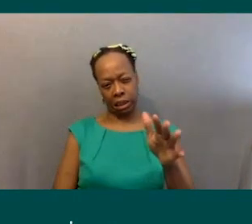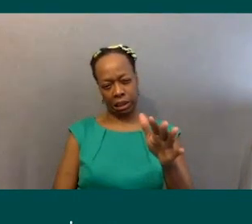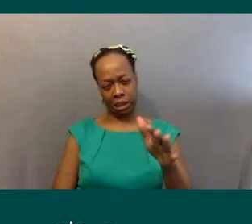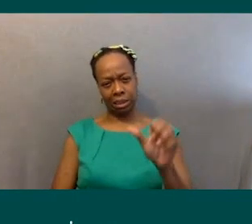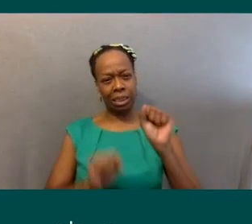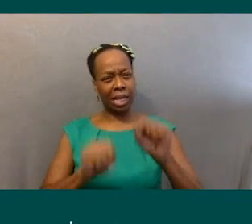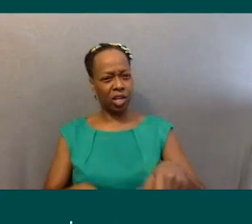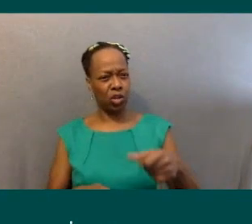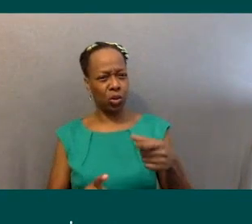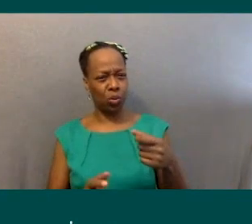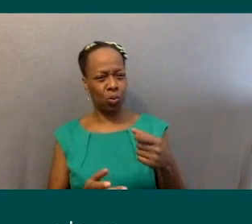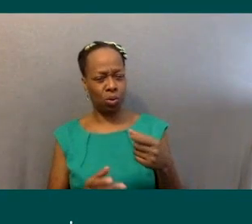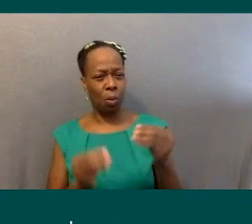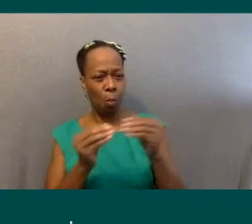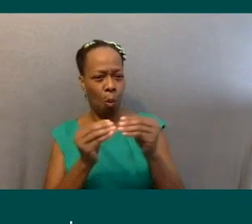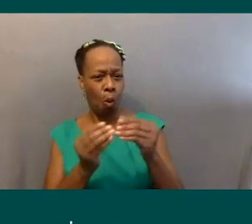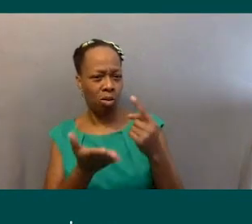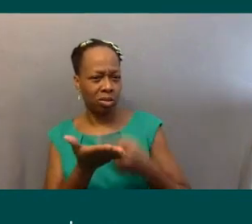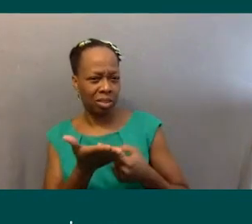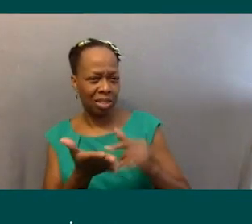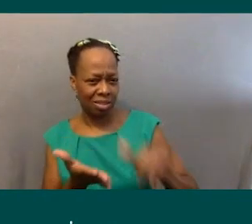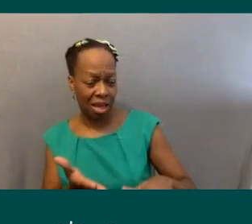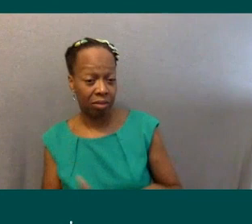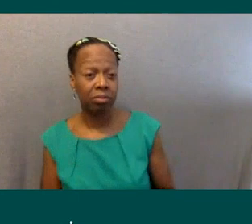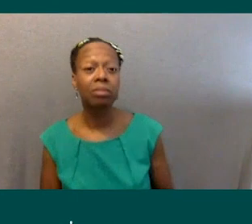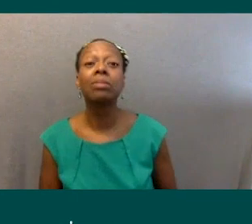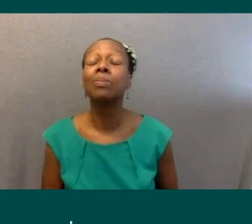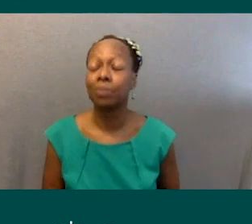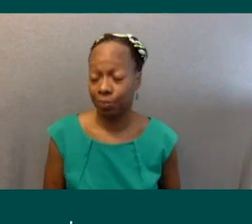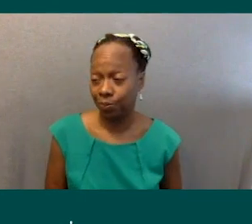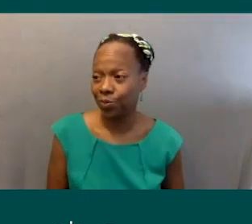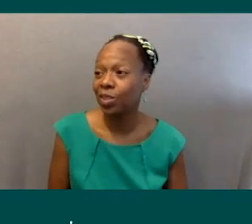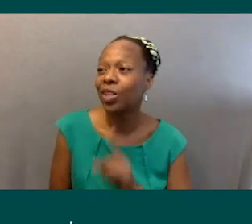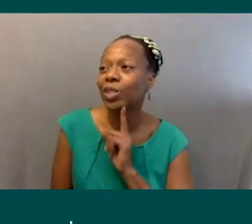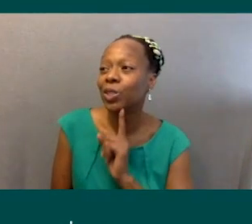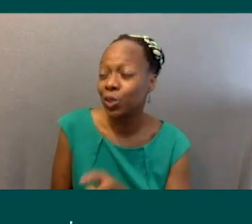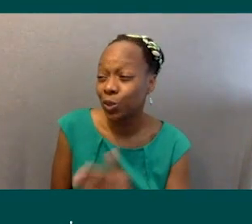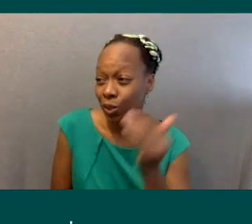Yeah, so research Dr. Hyman was just talking